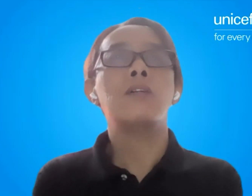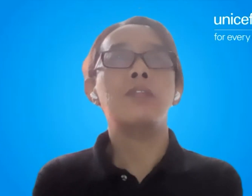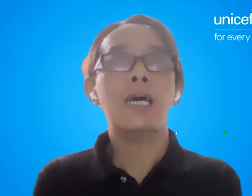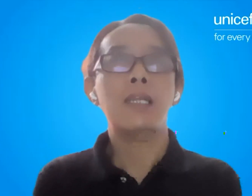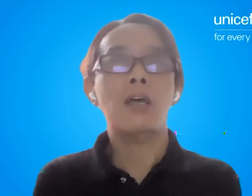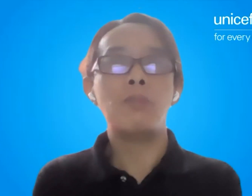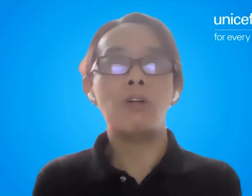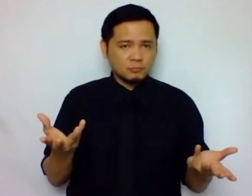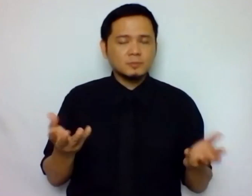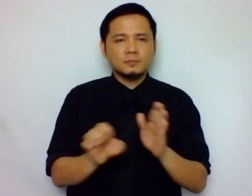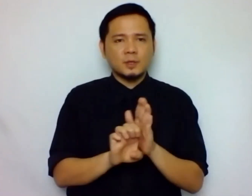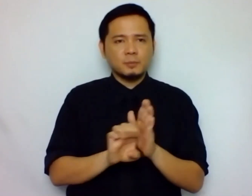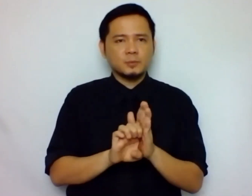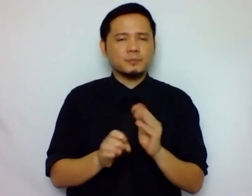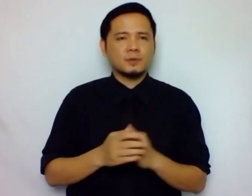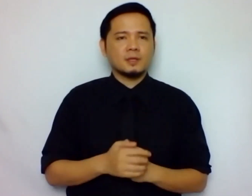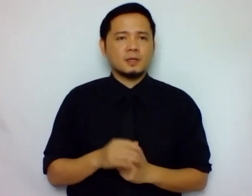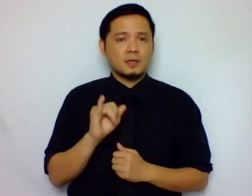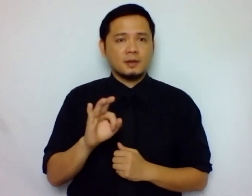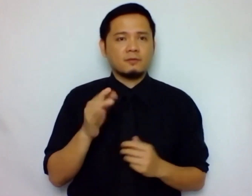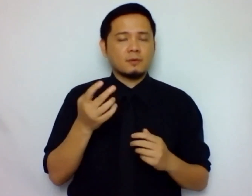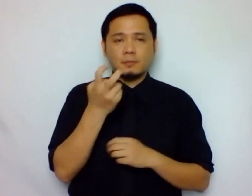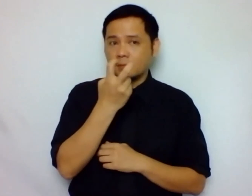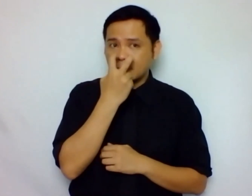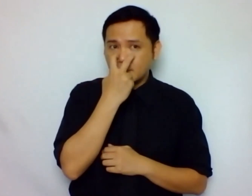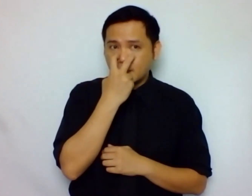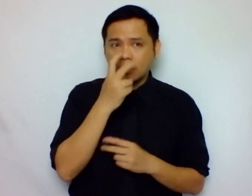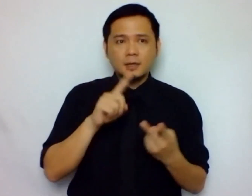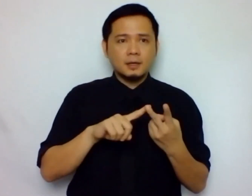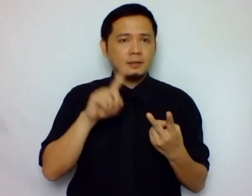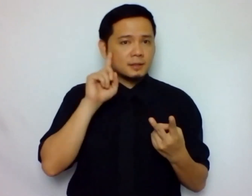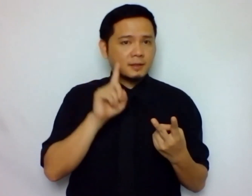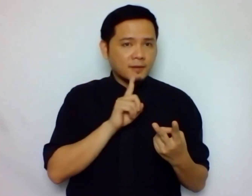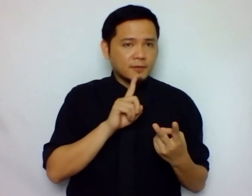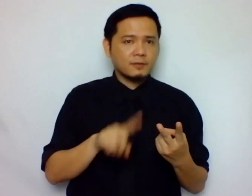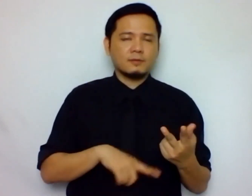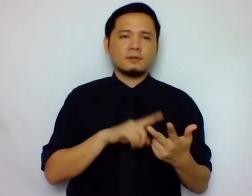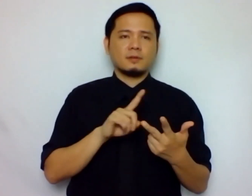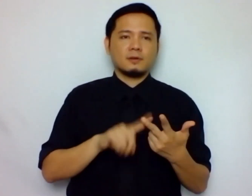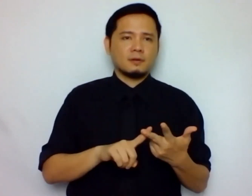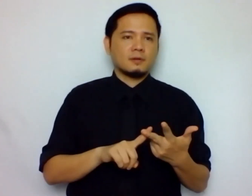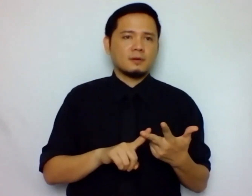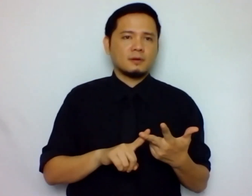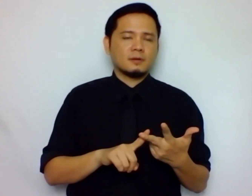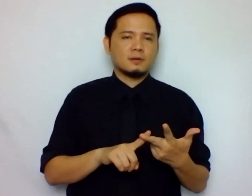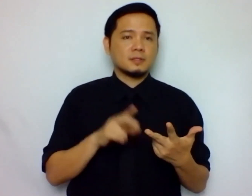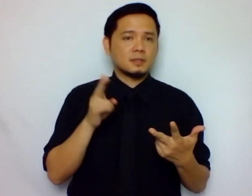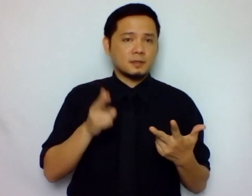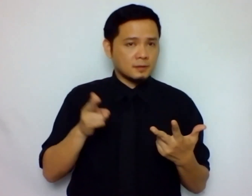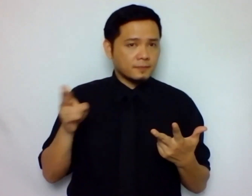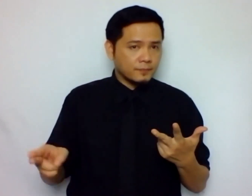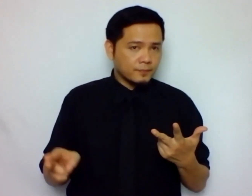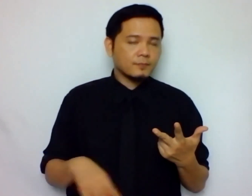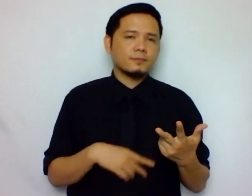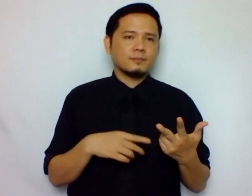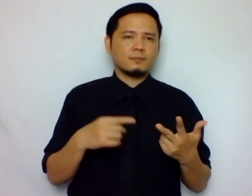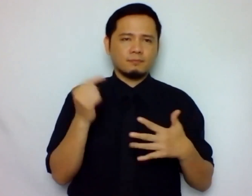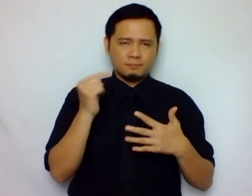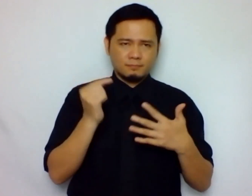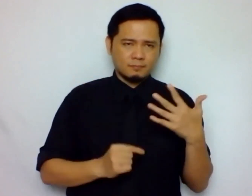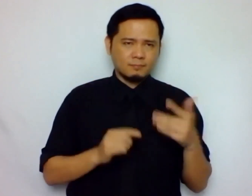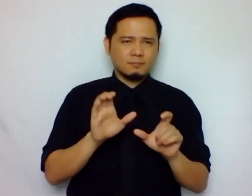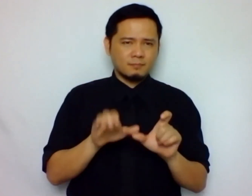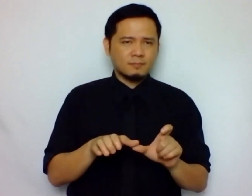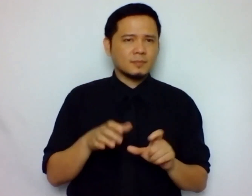For example, those with visual impairment, deaf persons, hard of hearing, etc intellectual disability.